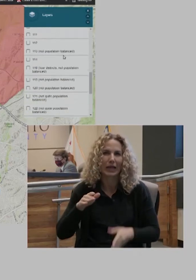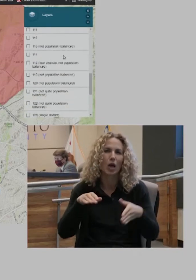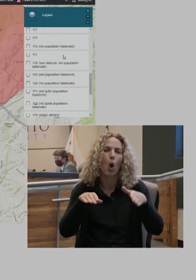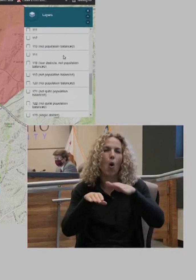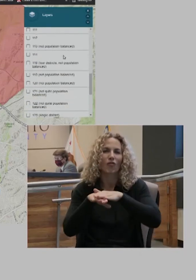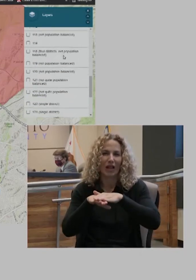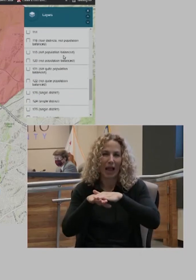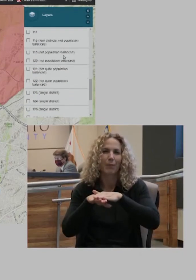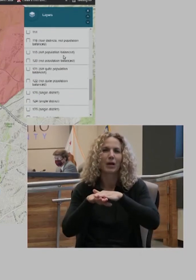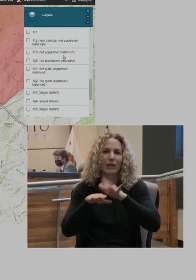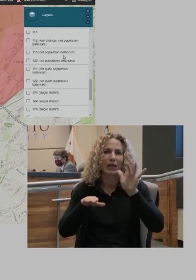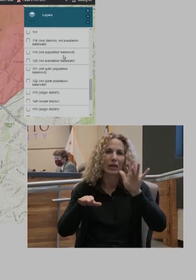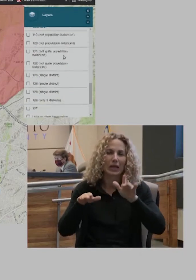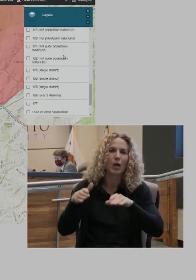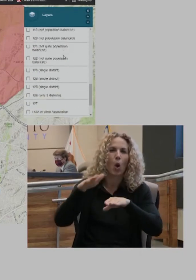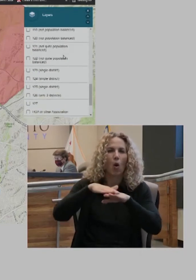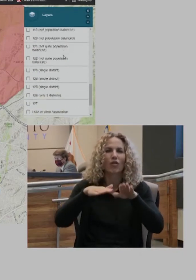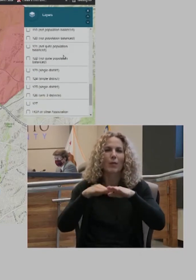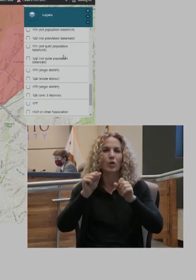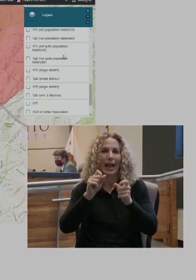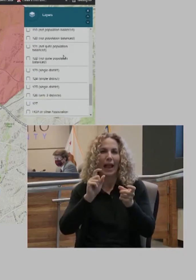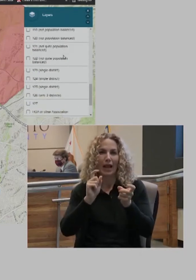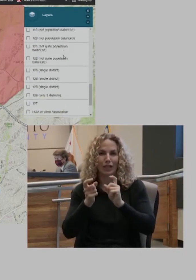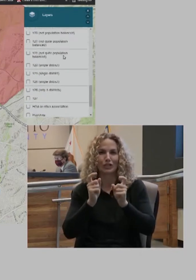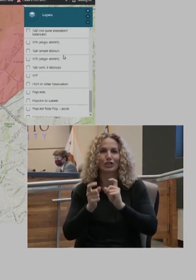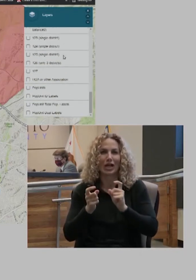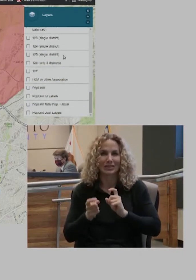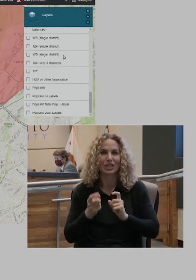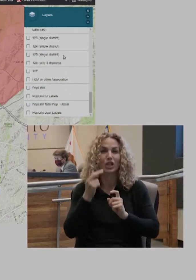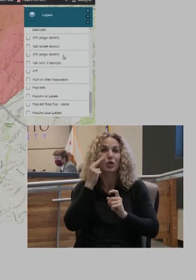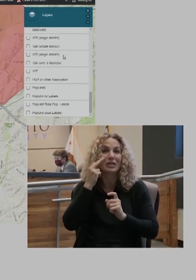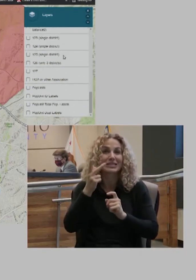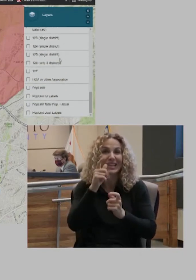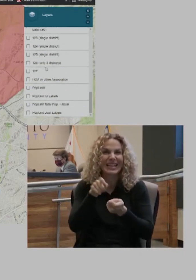CHANGE BASE MAP TO SATELLITE IMAGE IF THEY WANT TO SEE WHERE IMAGE IF THEY WANT TO SEE WHERE THESE LINES ARE GOING.